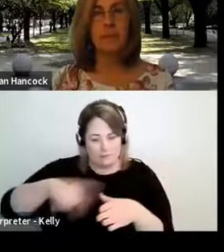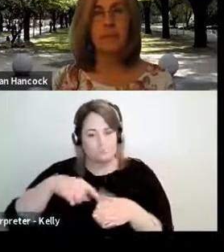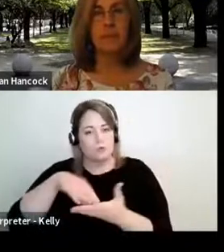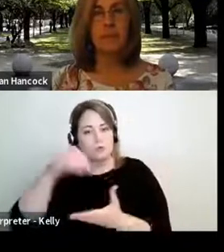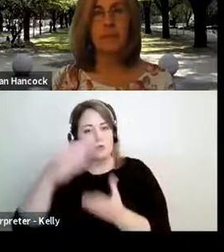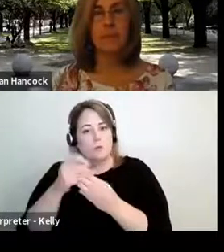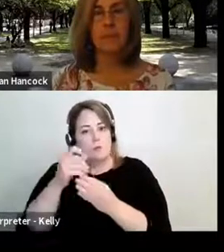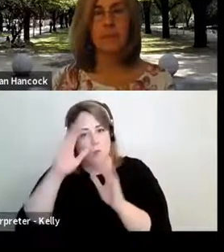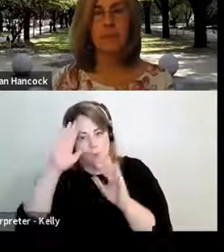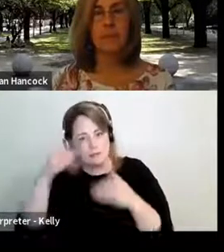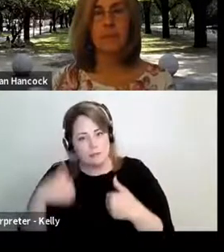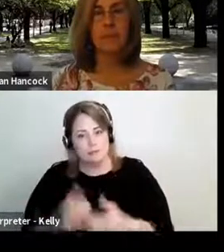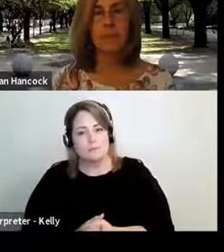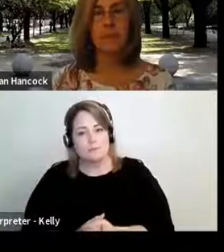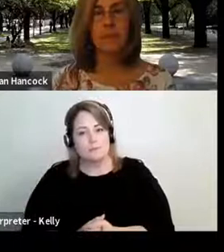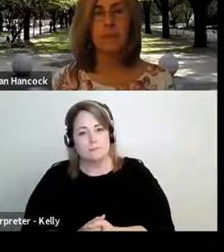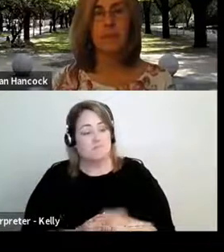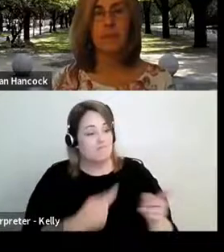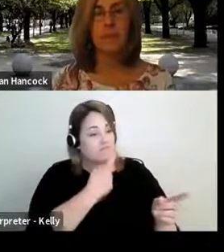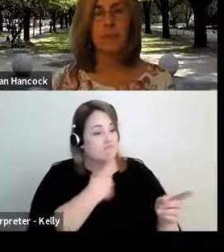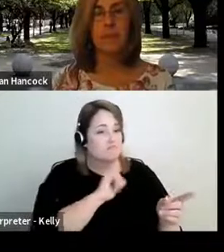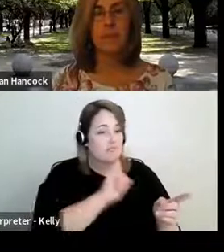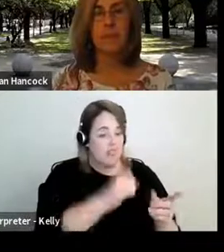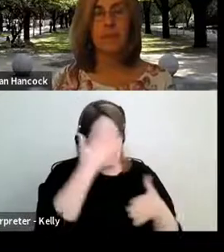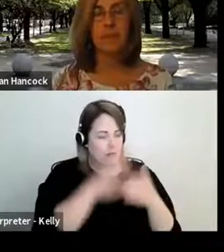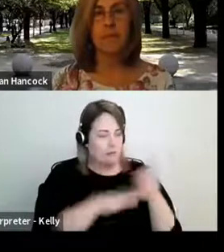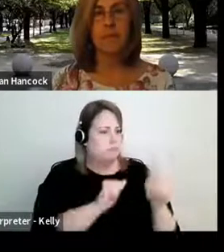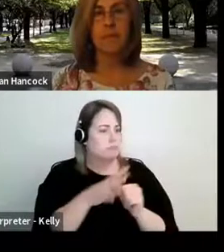their experience provided excellent professional practice, especially those students in the health